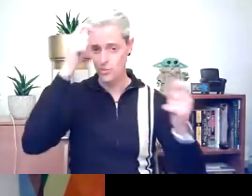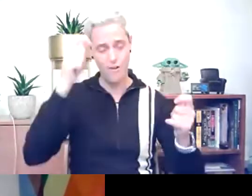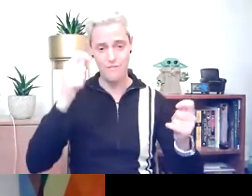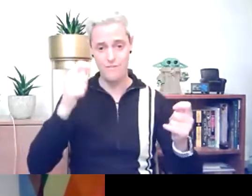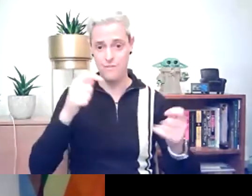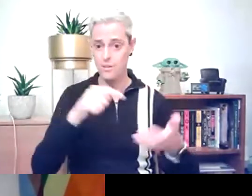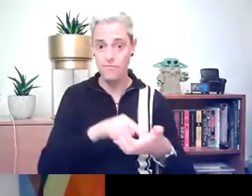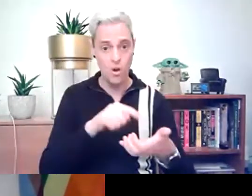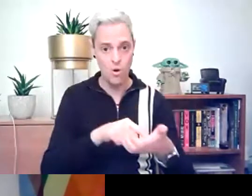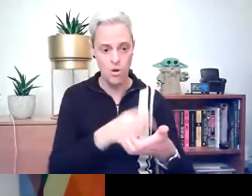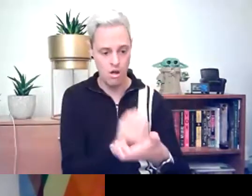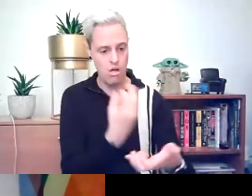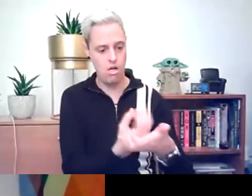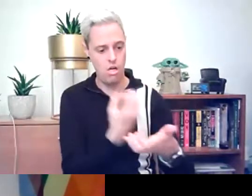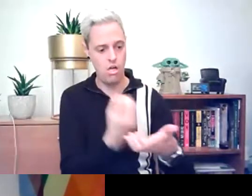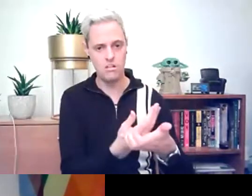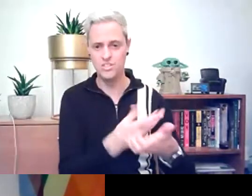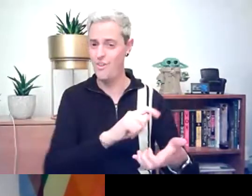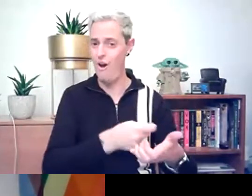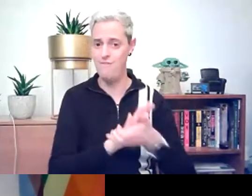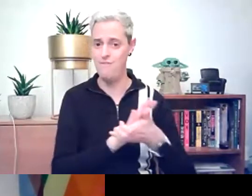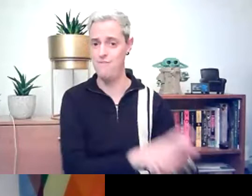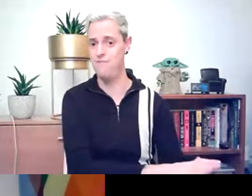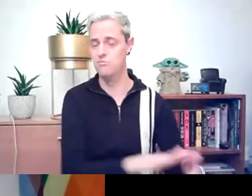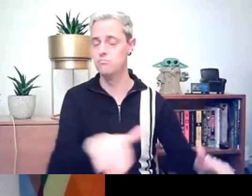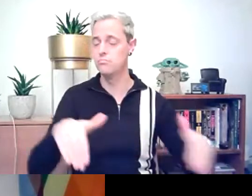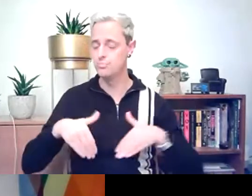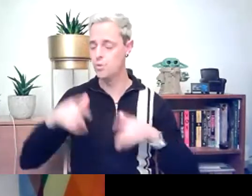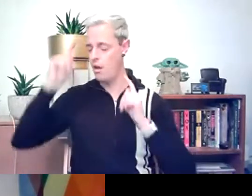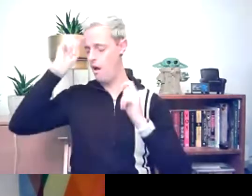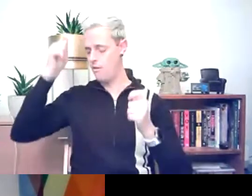on your phone You don't look at the comments and things, you know, whatever it is, do that,